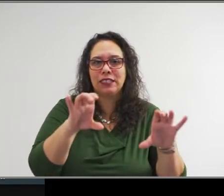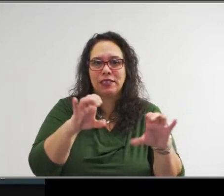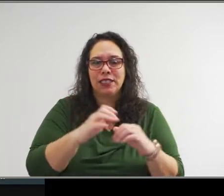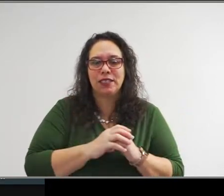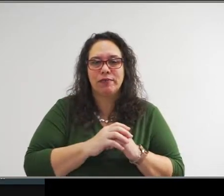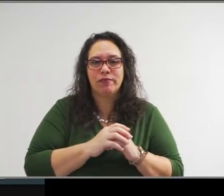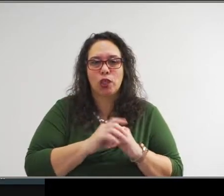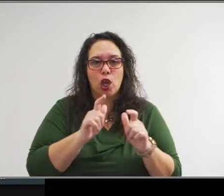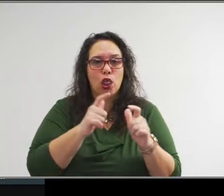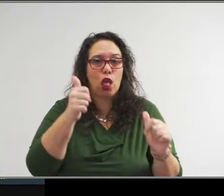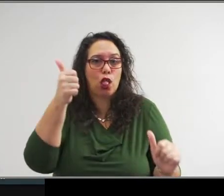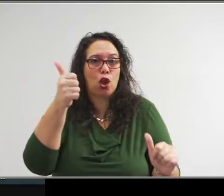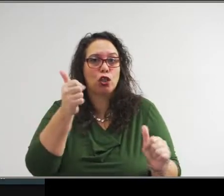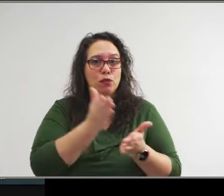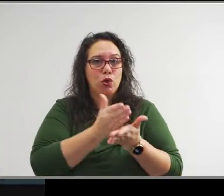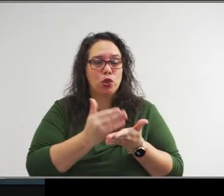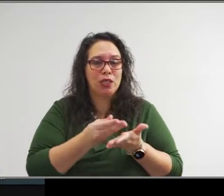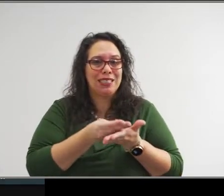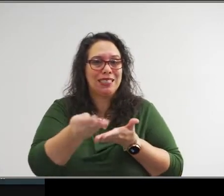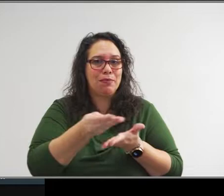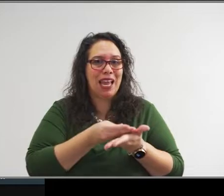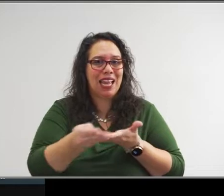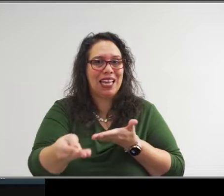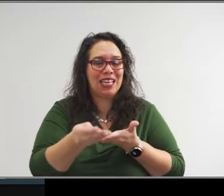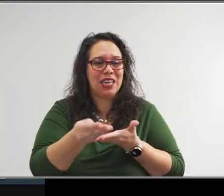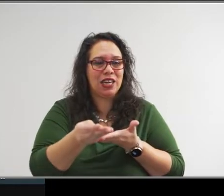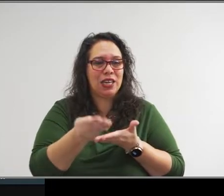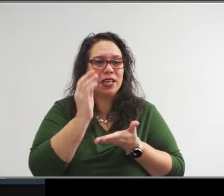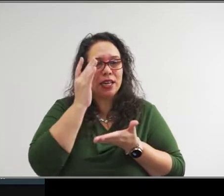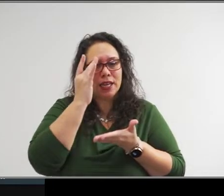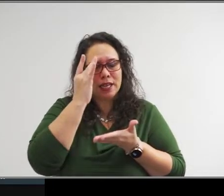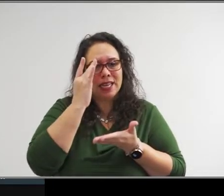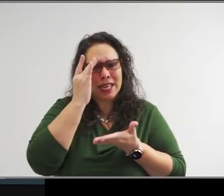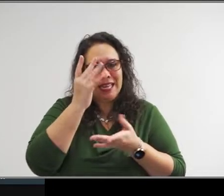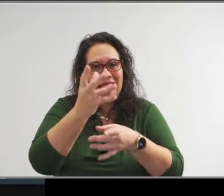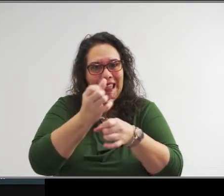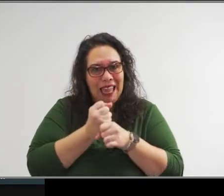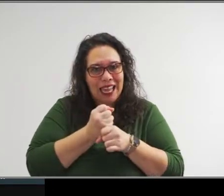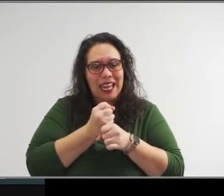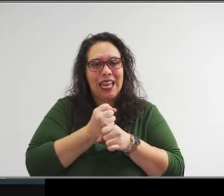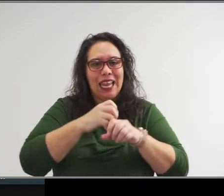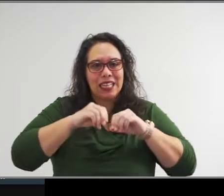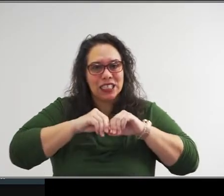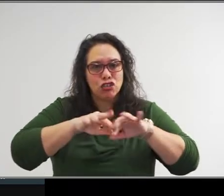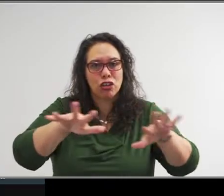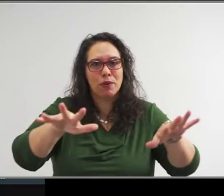The largest portion has been spent on securing and distributing technology, hotspots